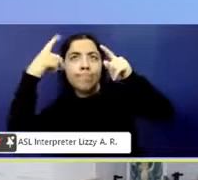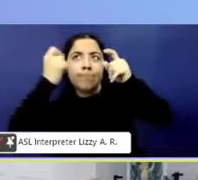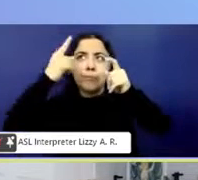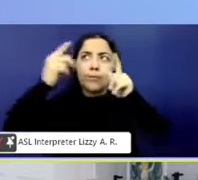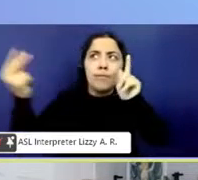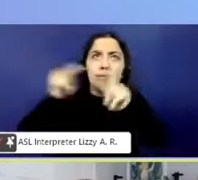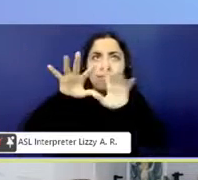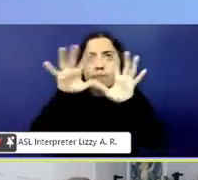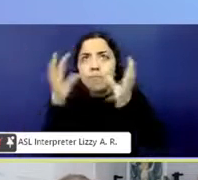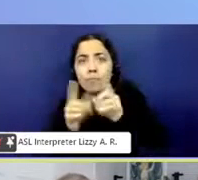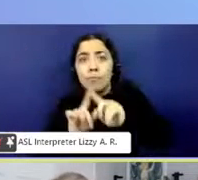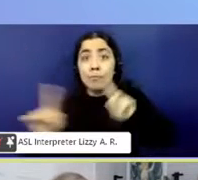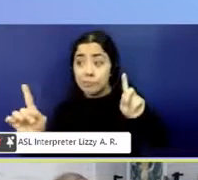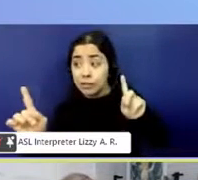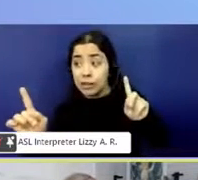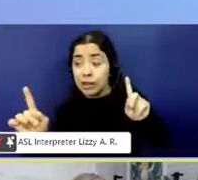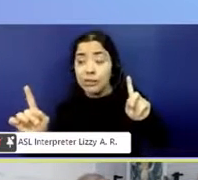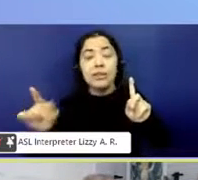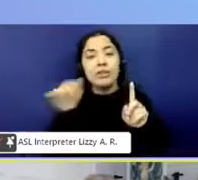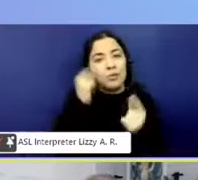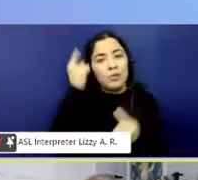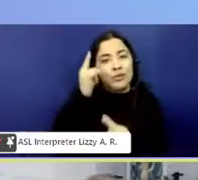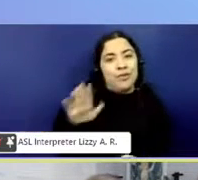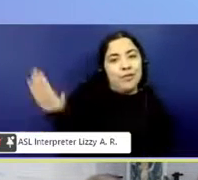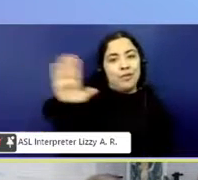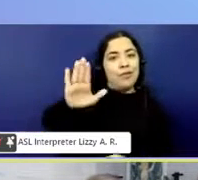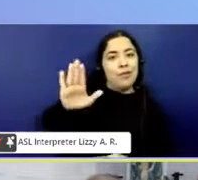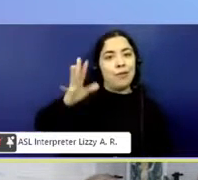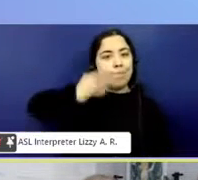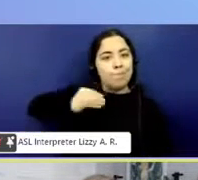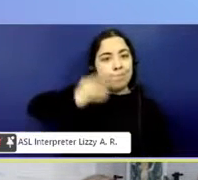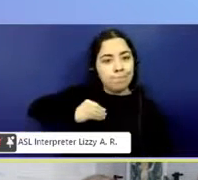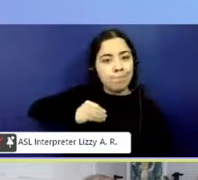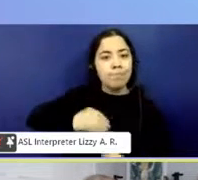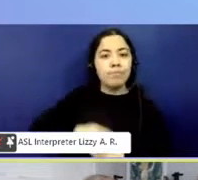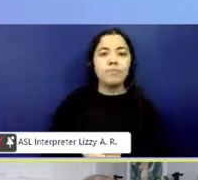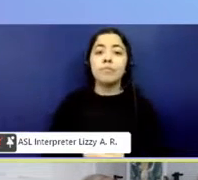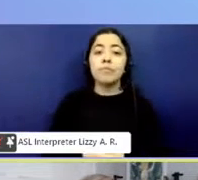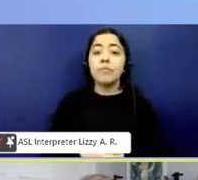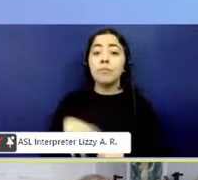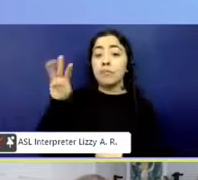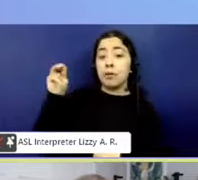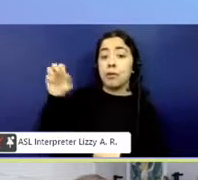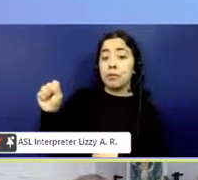the Microsoft cognitive guidelines include the guiding idea that for any task to be successful